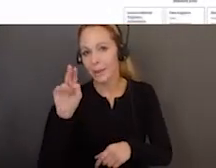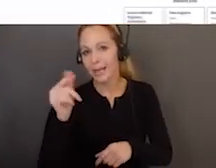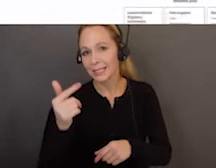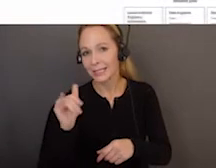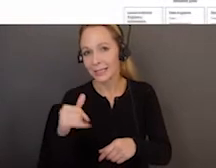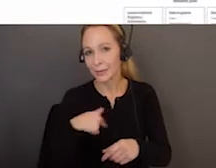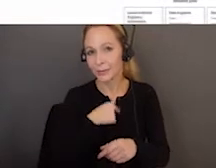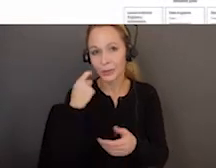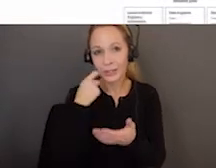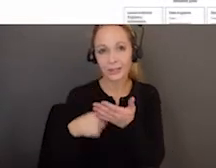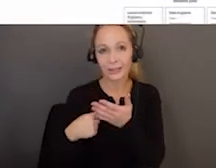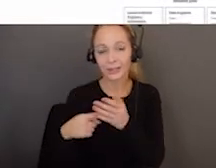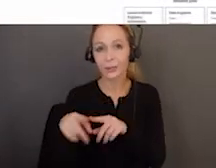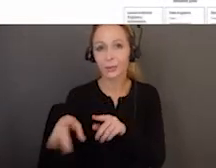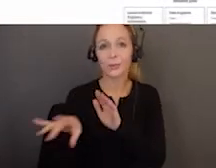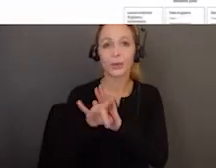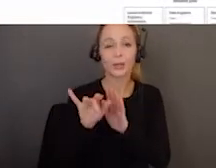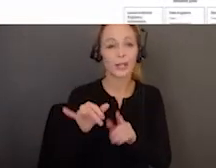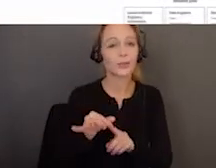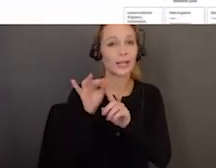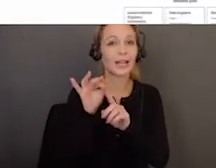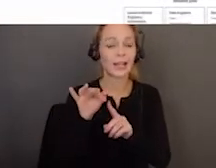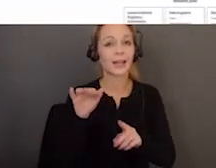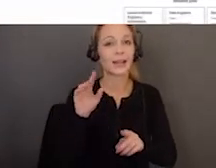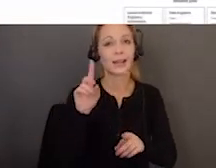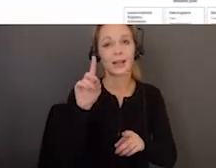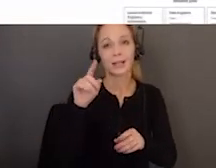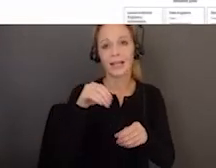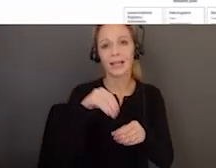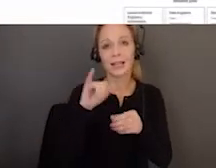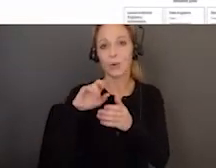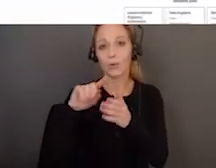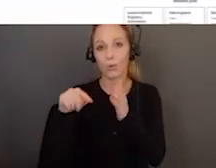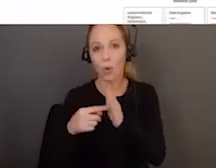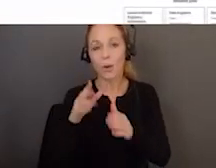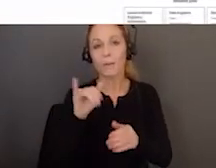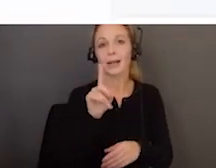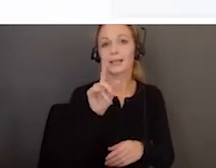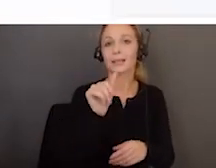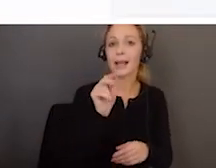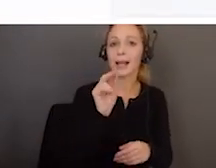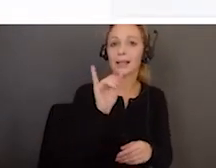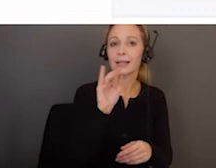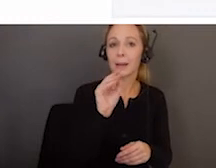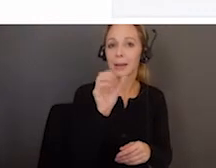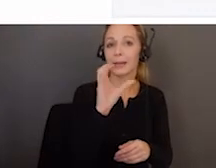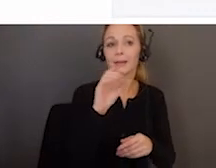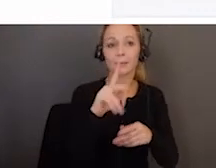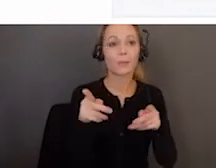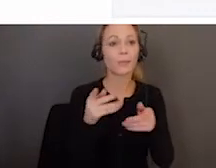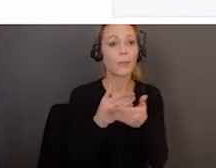THE UNIQUE IDENTIFIER FOR A ROLE FROM THE DYNAMIC PORTION OF THE SLIDE WHICH WE DEFINED UP HERE IN THE